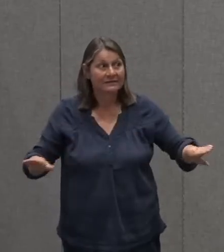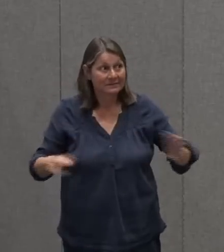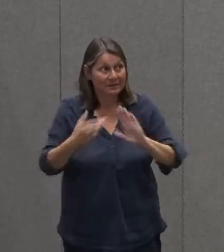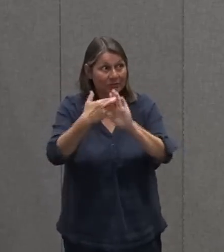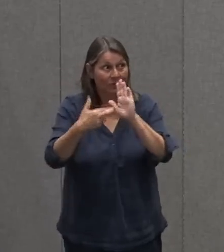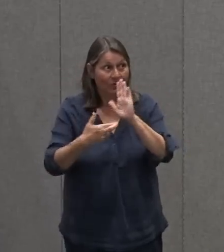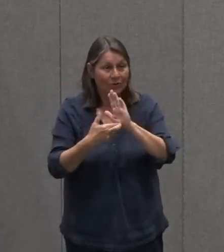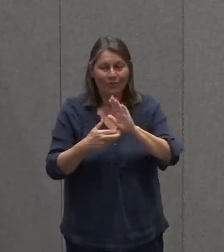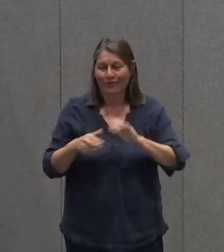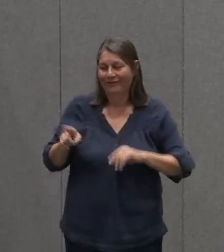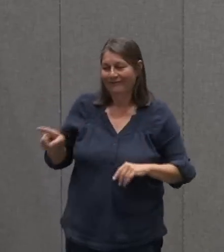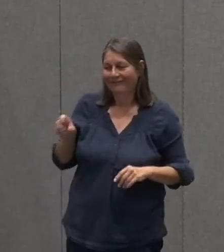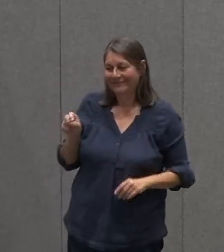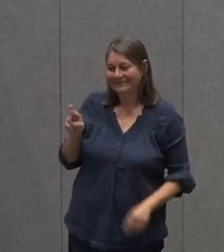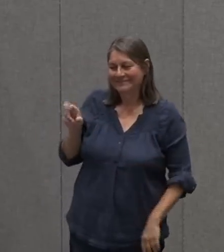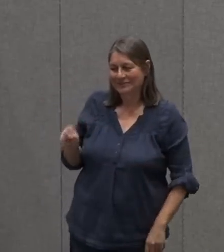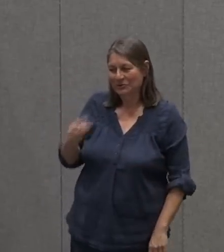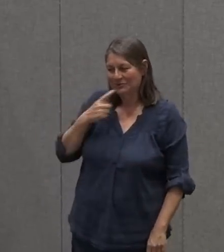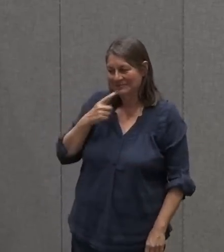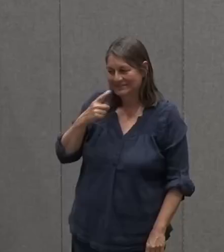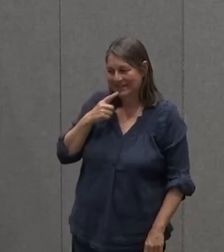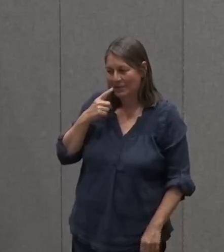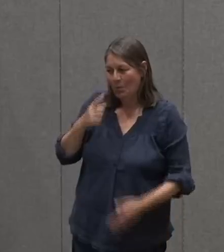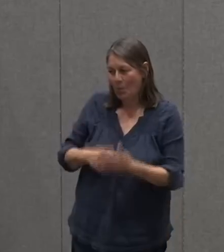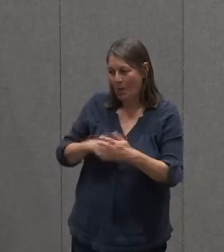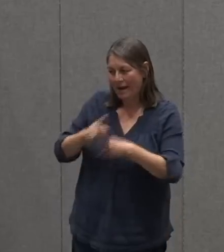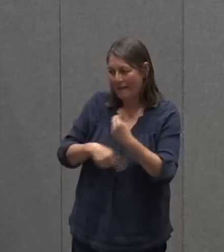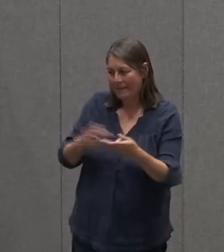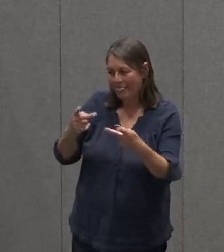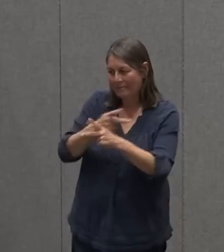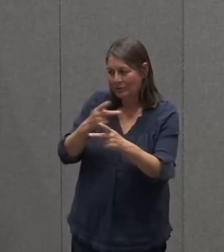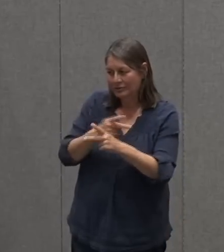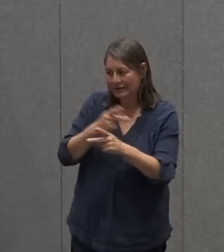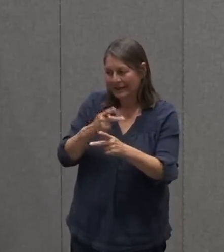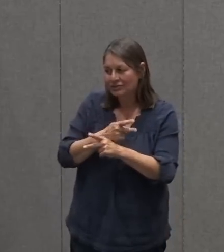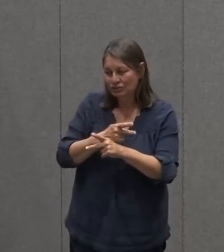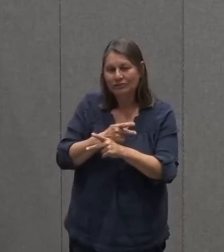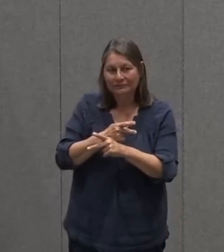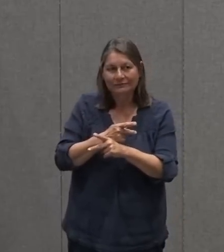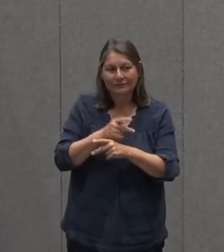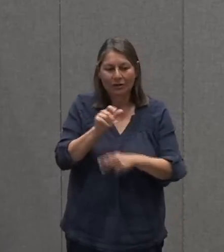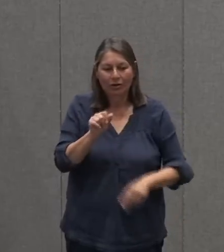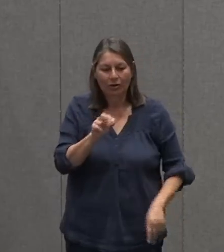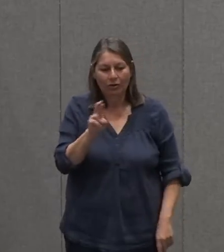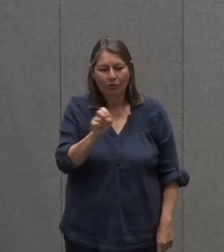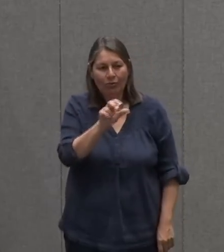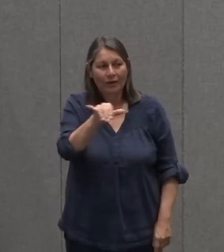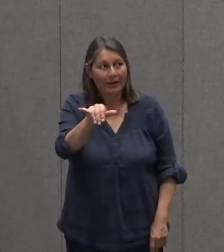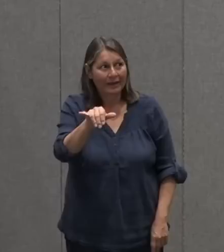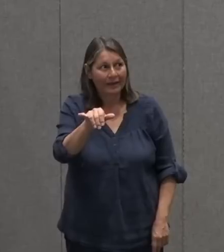Mrs. Sears on the side saying, what about the multiplication arrays? Yeah, right. When we do those arrays,